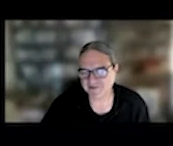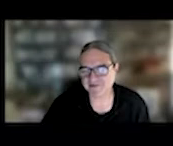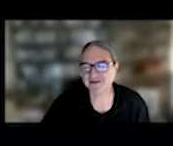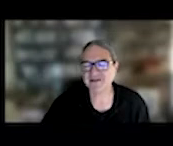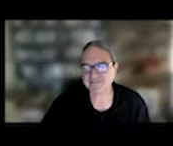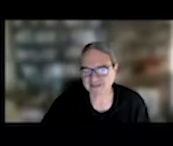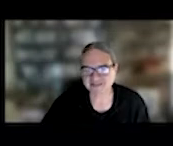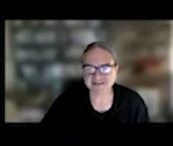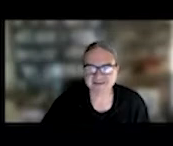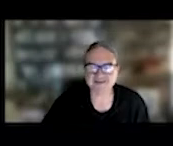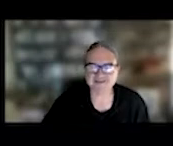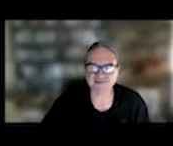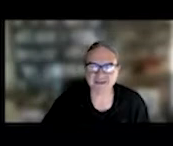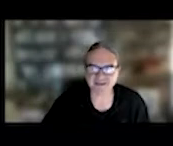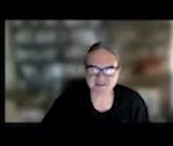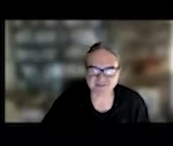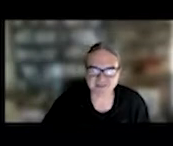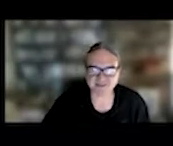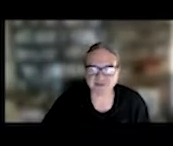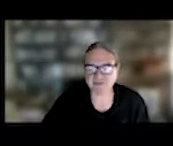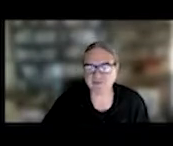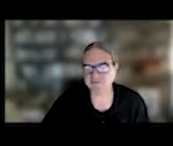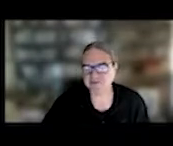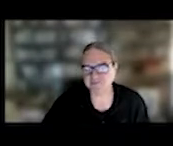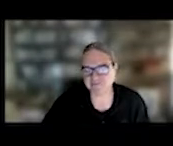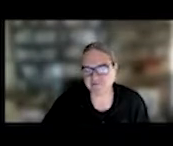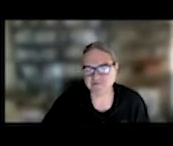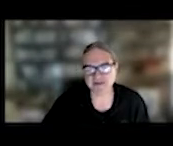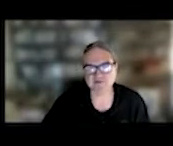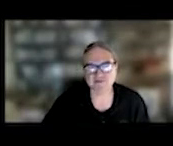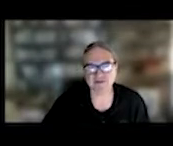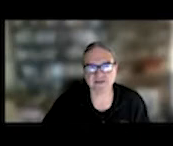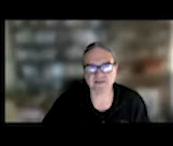other validated survey instruments including BRFSS the behavioral risk factor surveillance